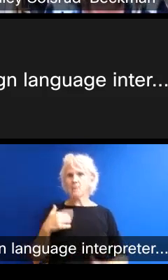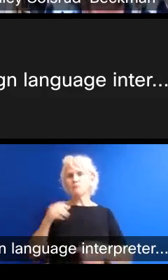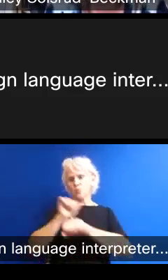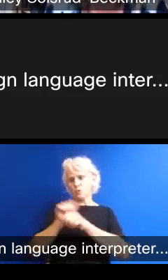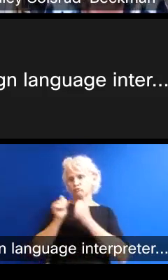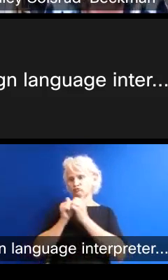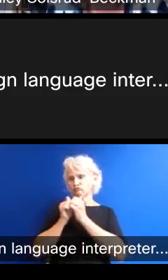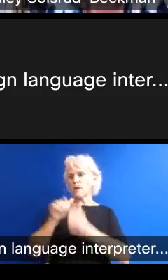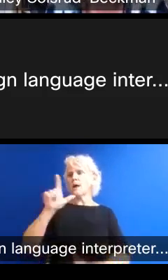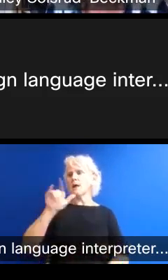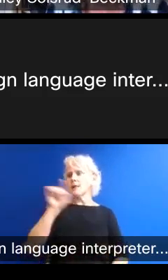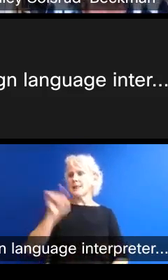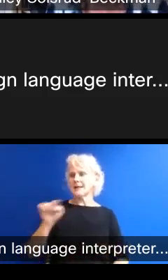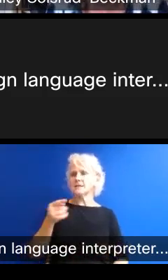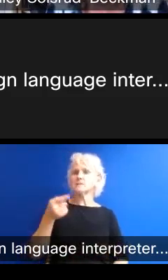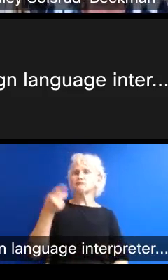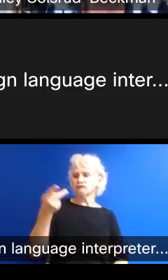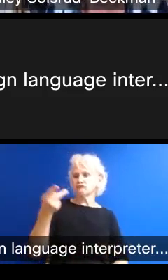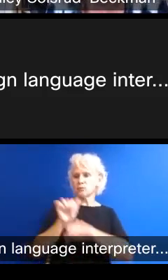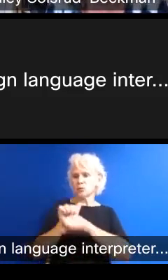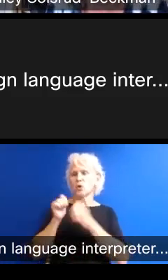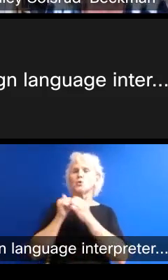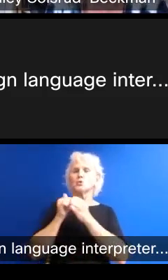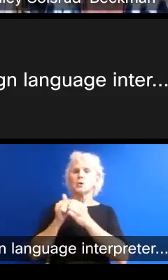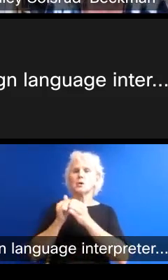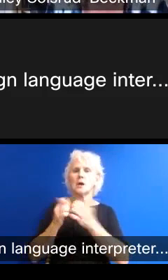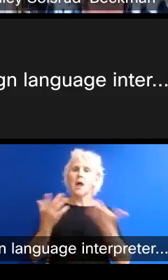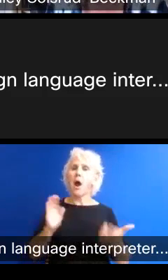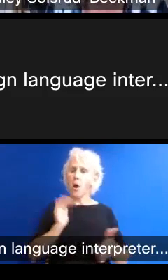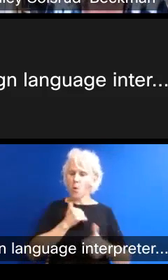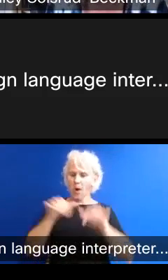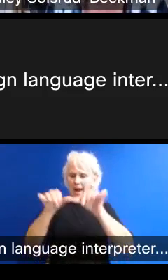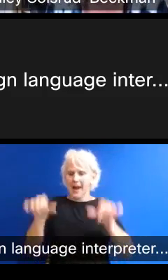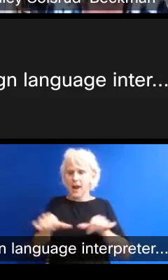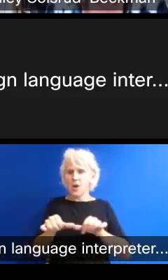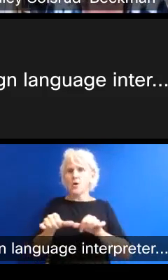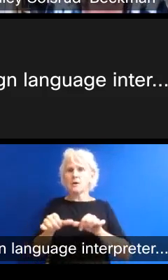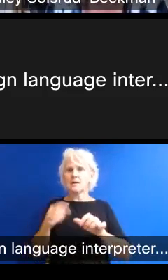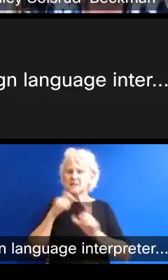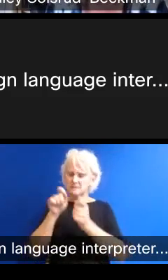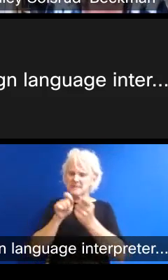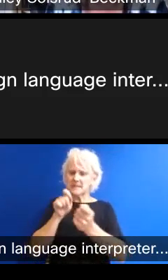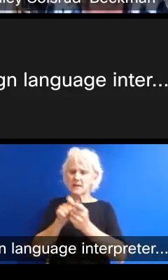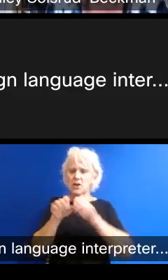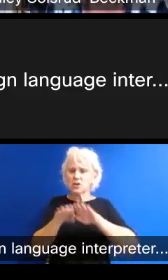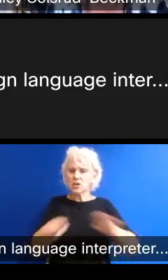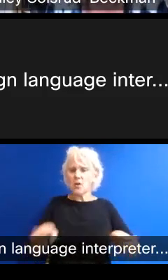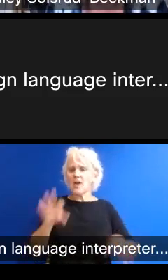Permanency Division. The area that we oversee is specifically child foster care policy,